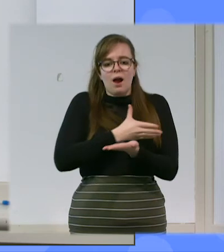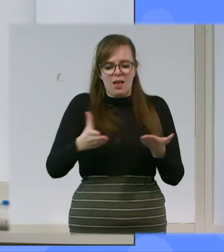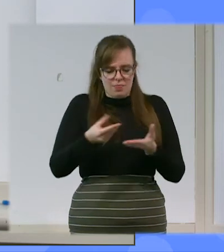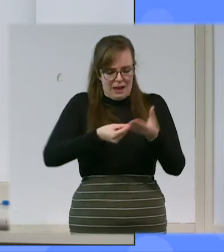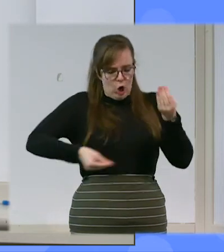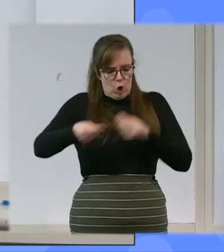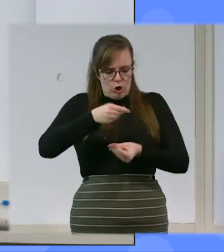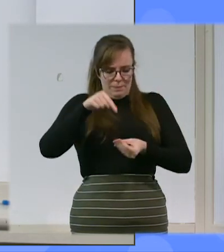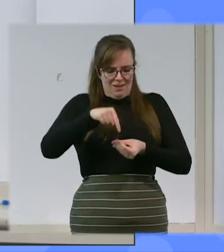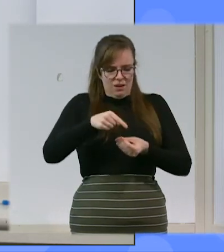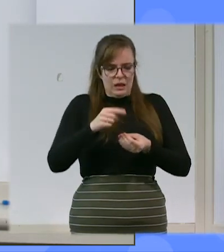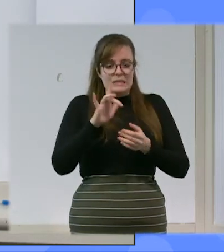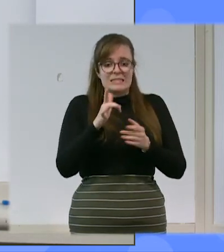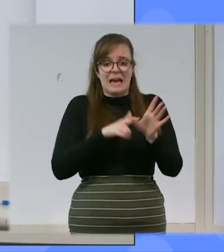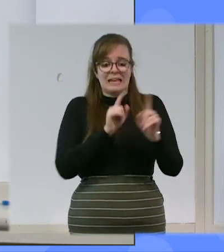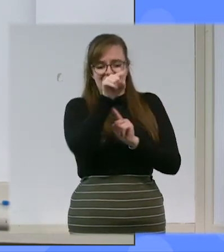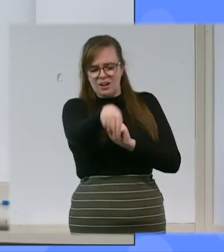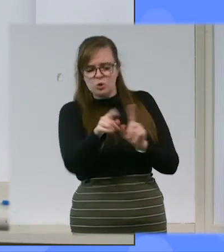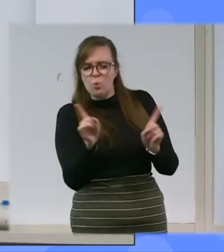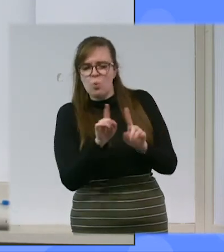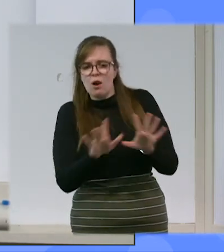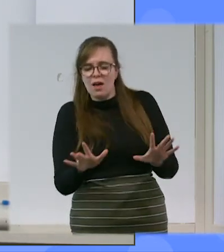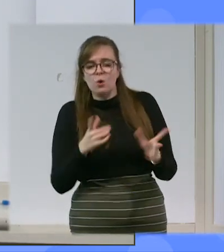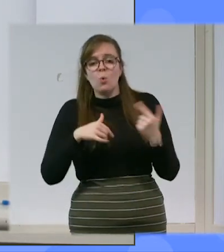contain yours tank we all know that fossil fuels are going to become a